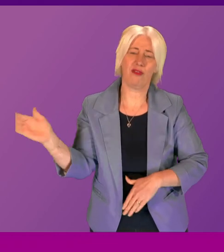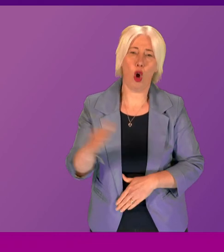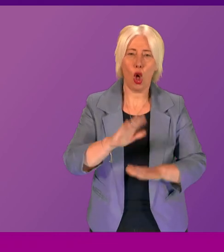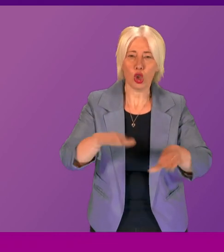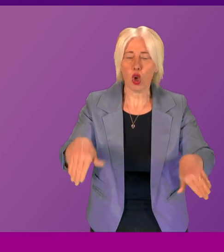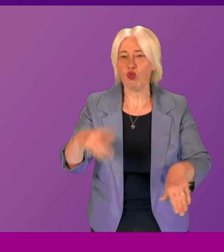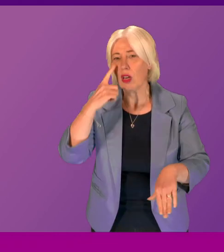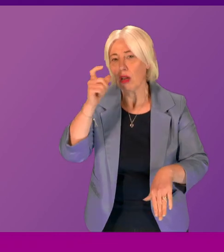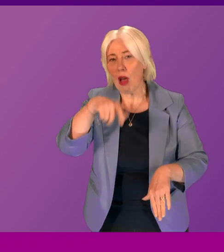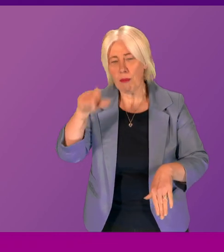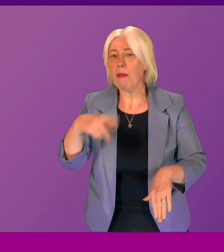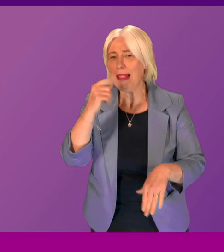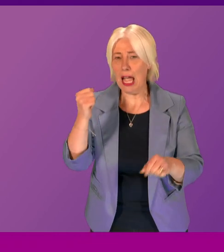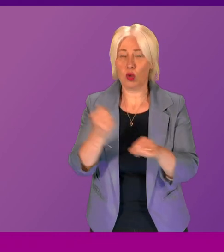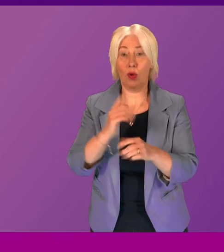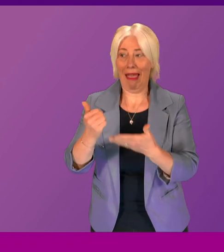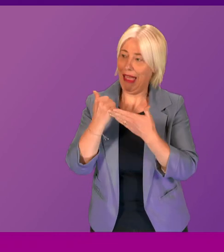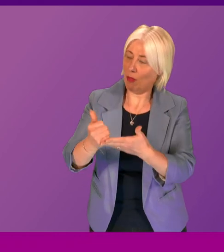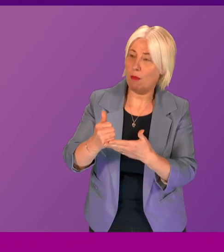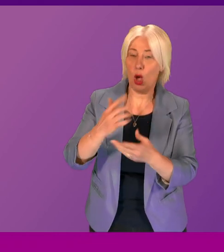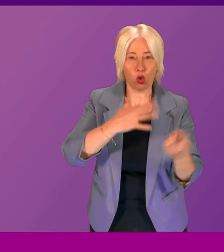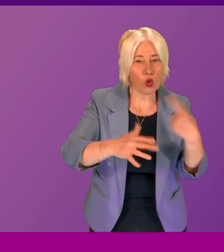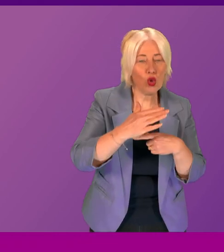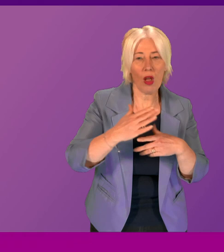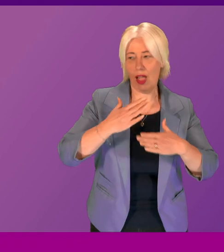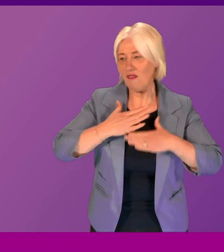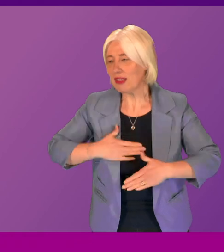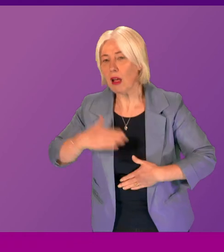people can do to help their social, physical and mental wellbeing.